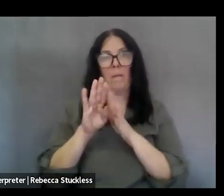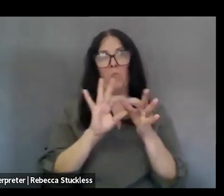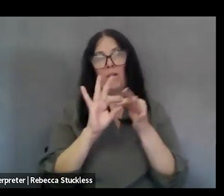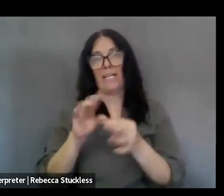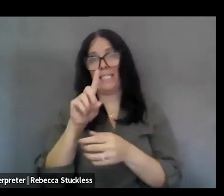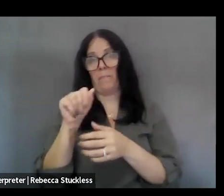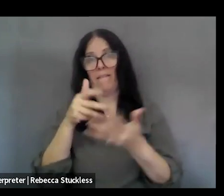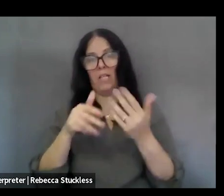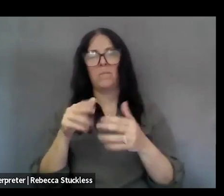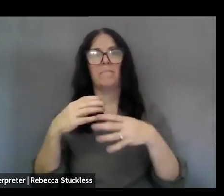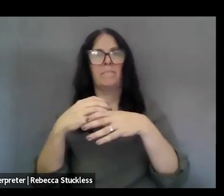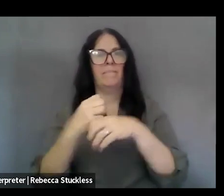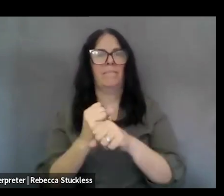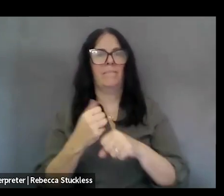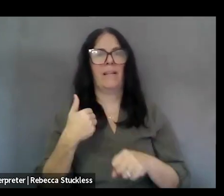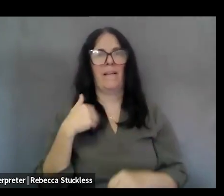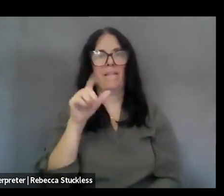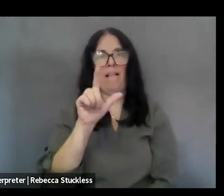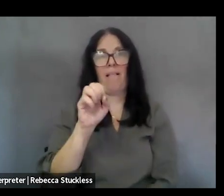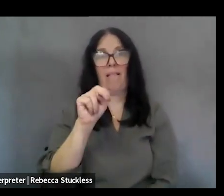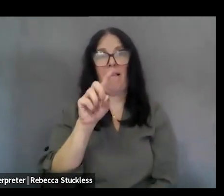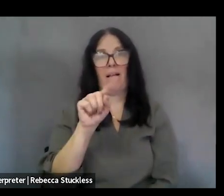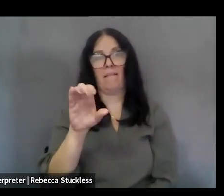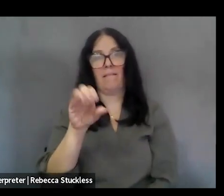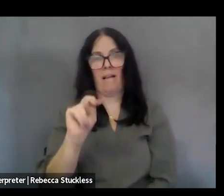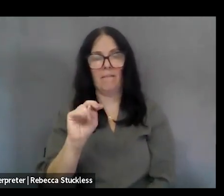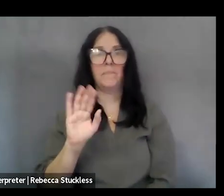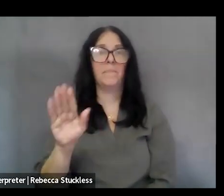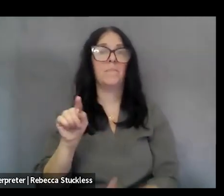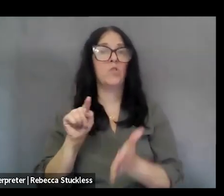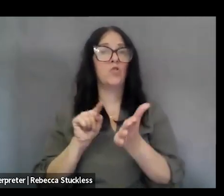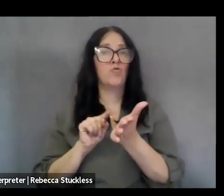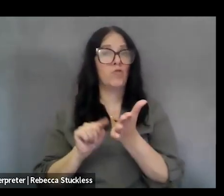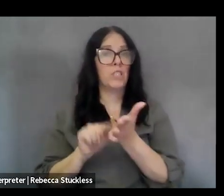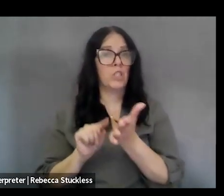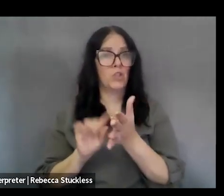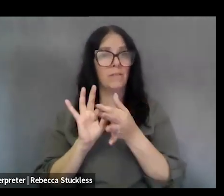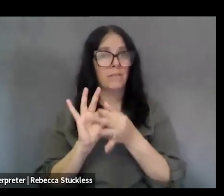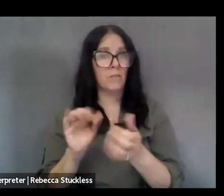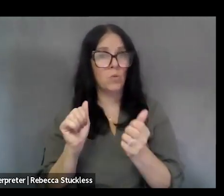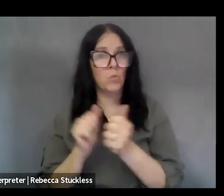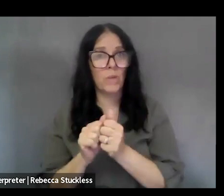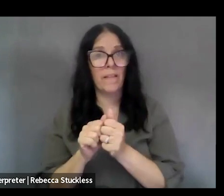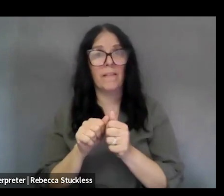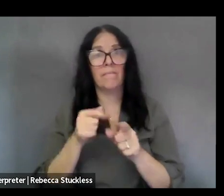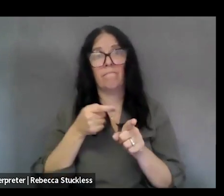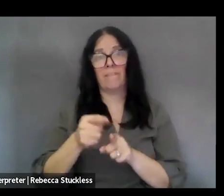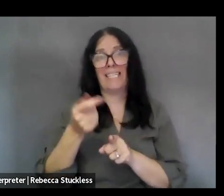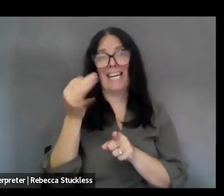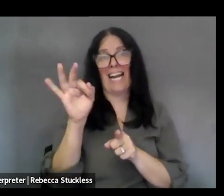18th and 20th Century literary studies, feminist disability studies, and settler colonialism. Their